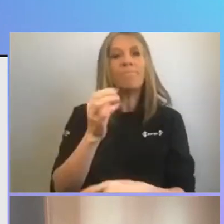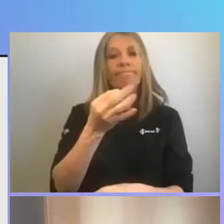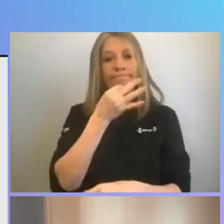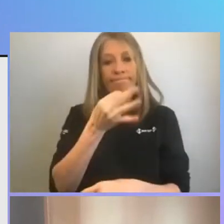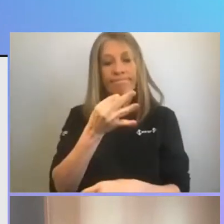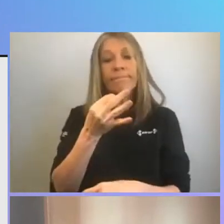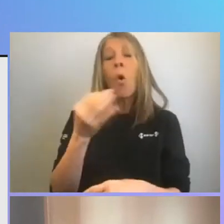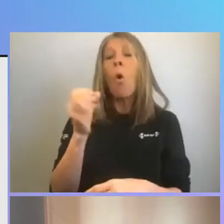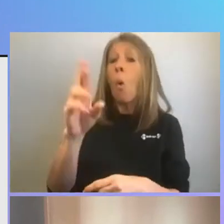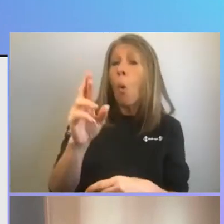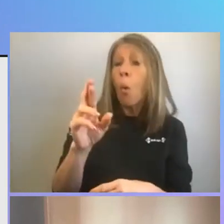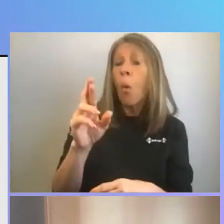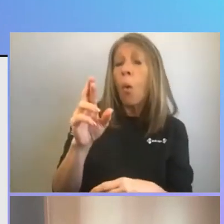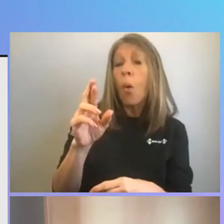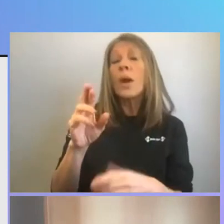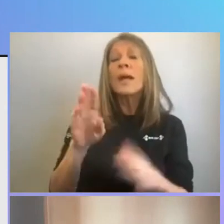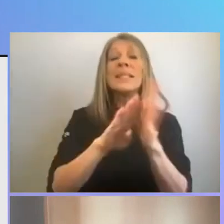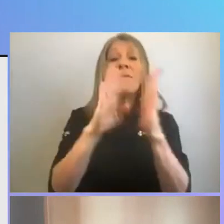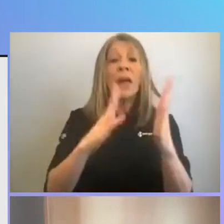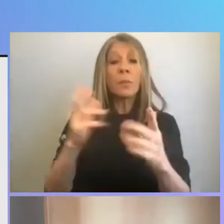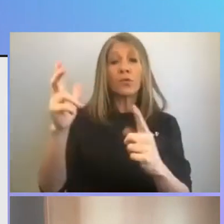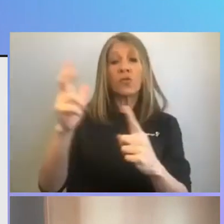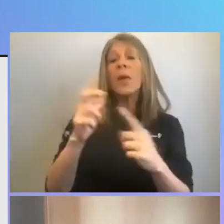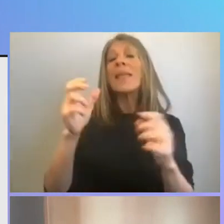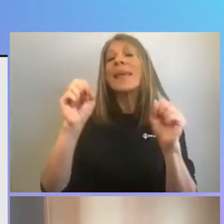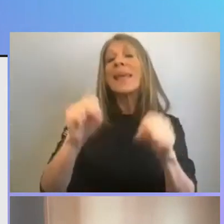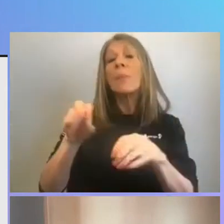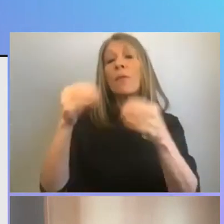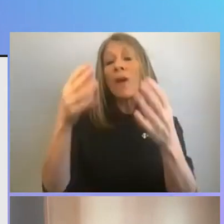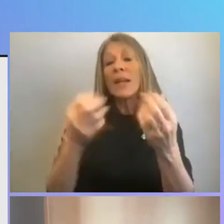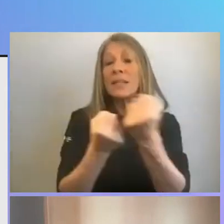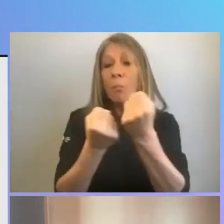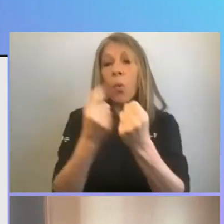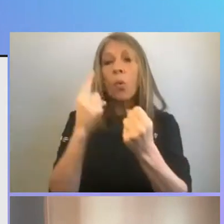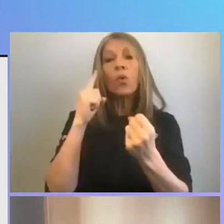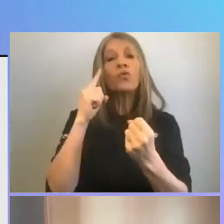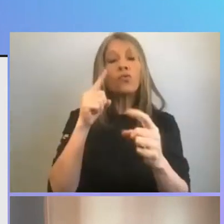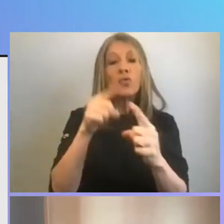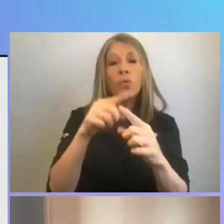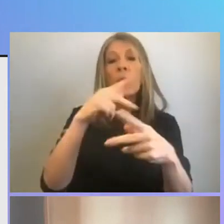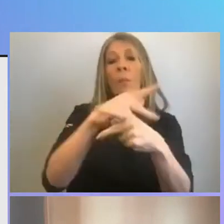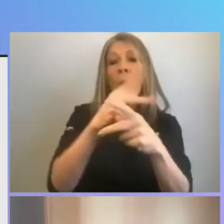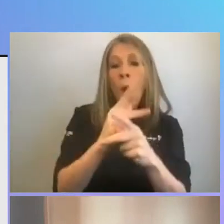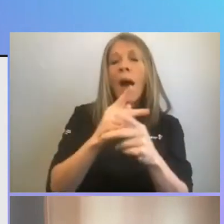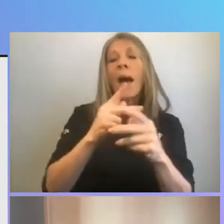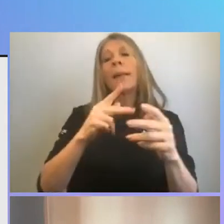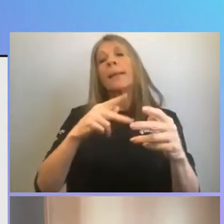champion uh, available to provide support to the product teams. Develop teams testing teams to ensure that any